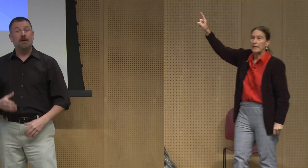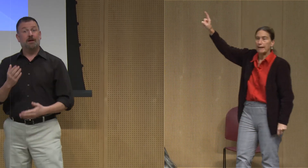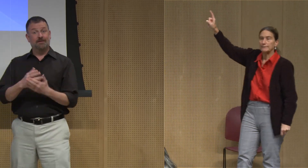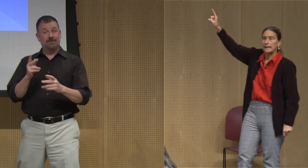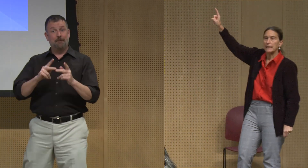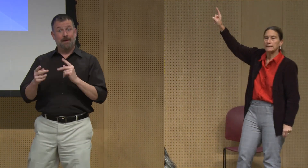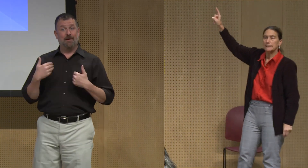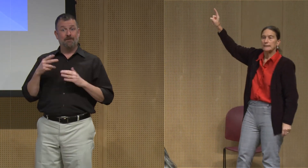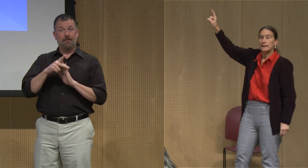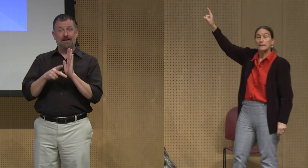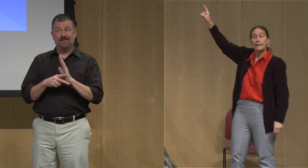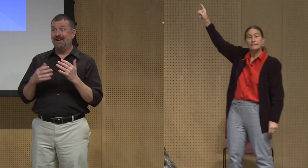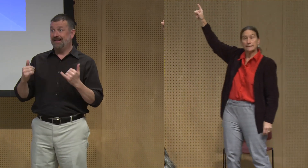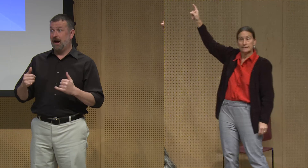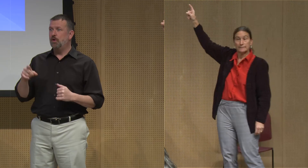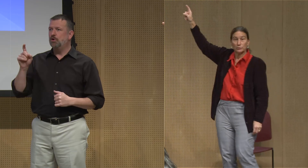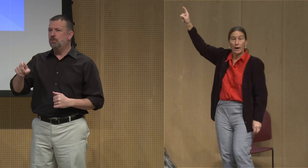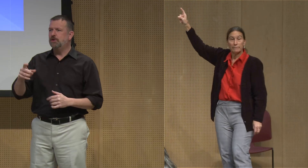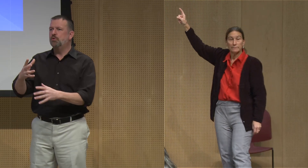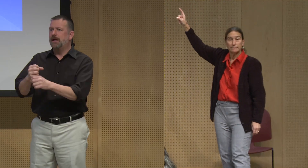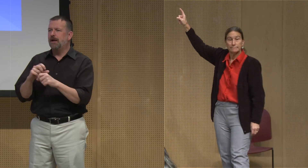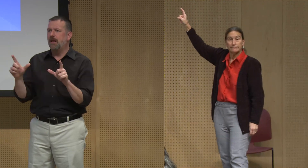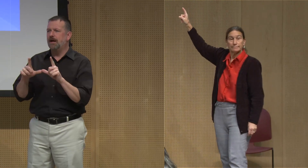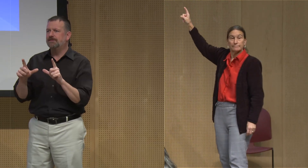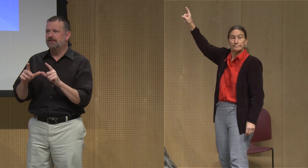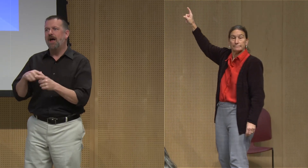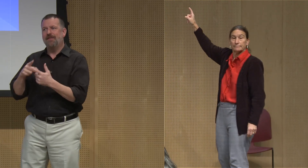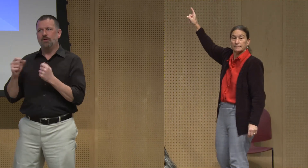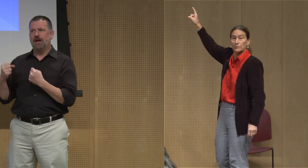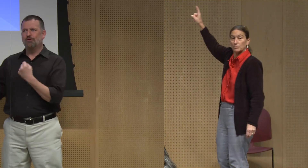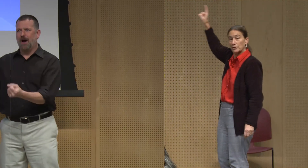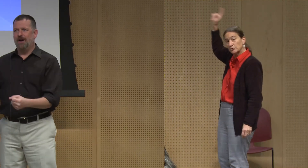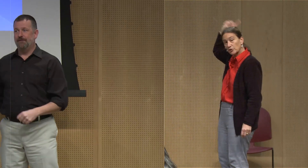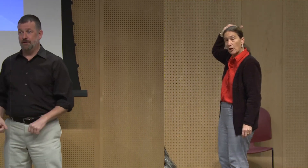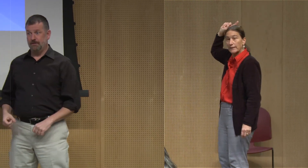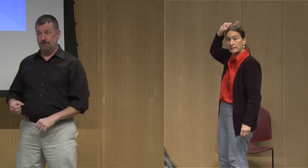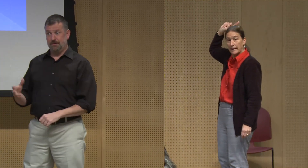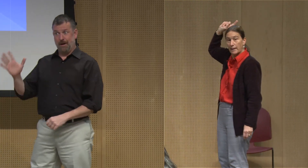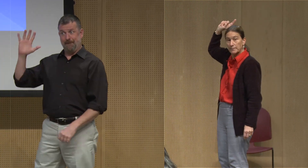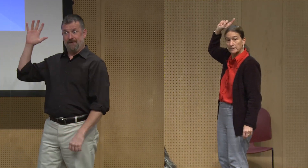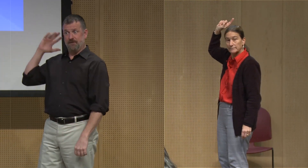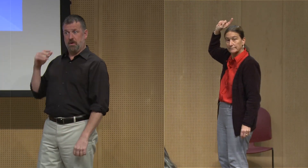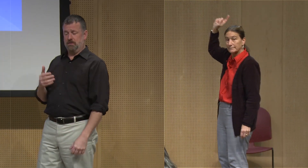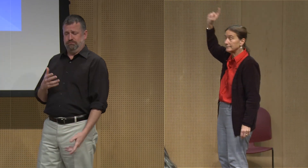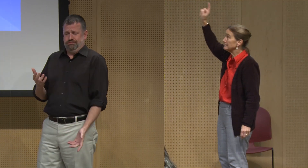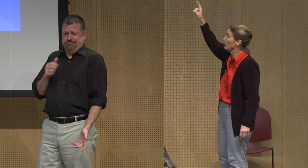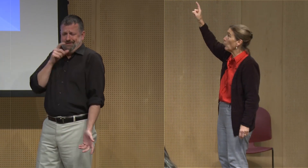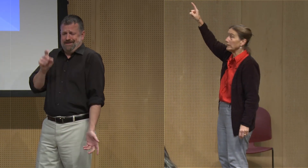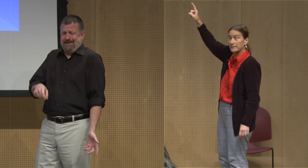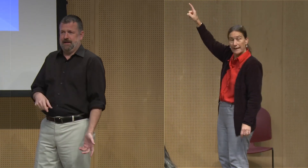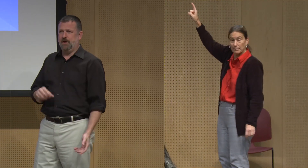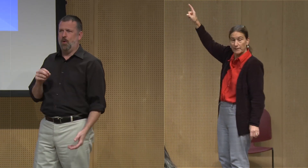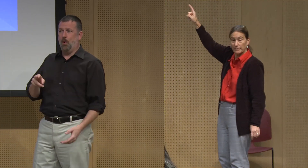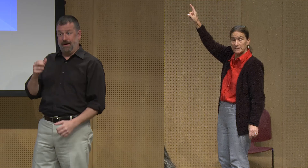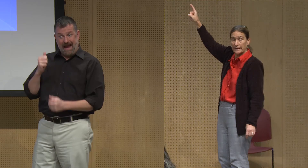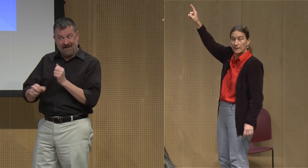GET A LICENSE TO DRIVE. YEARS AGO, THAT DIDN'T HAPPEN, OR IT DIDN'T HAPPEN IN EVERY STATE.